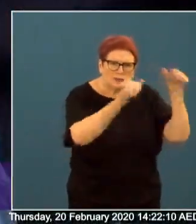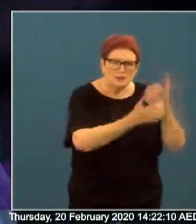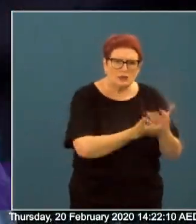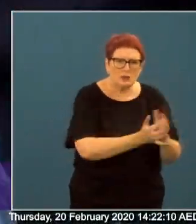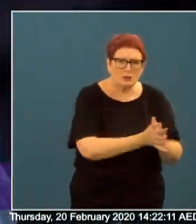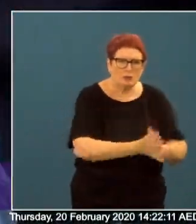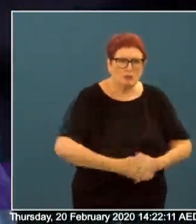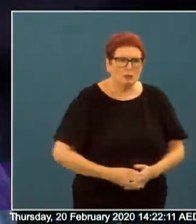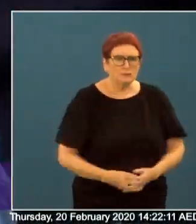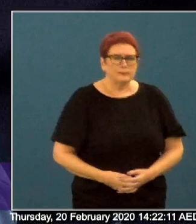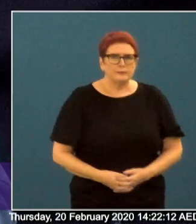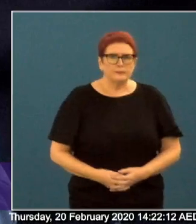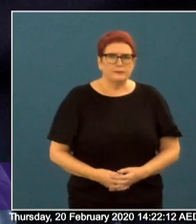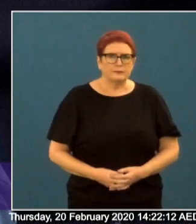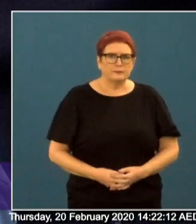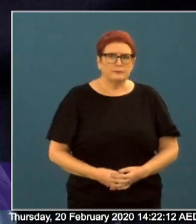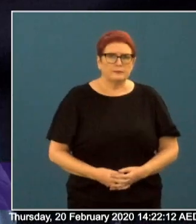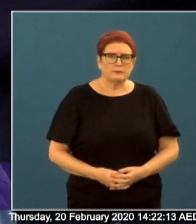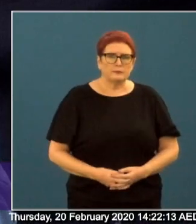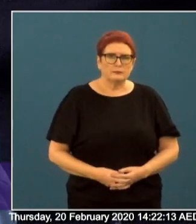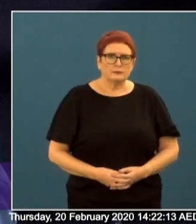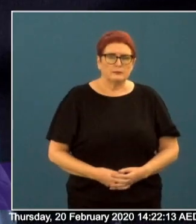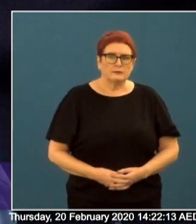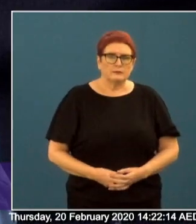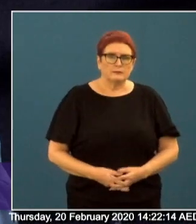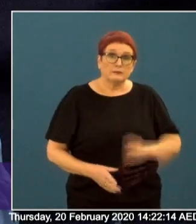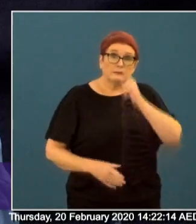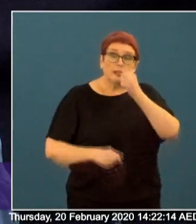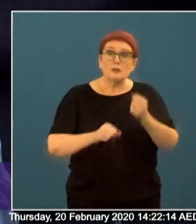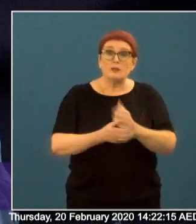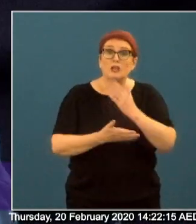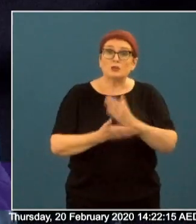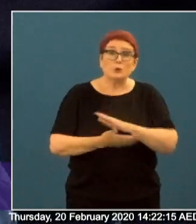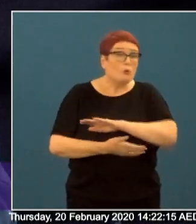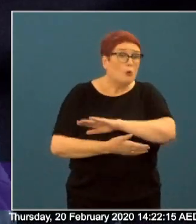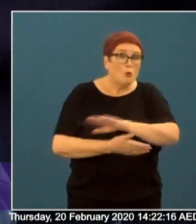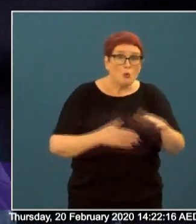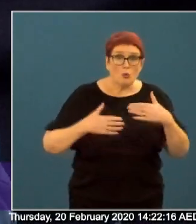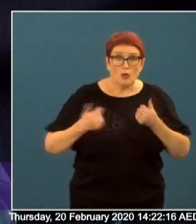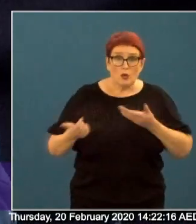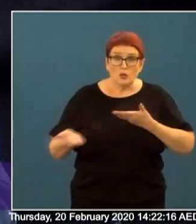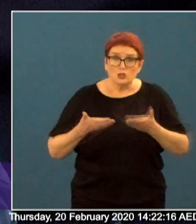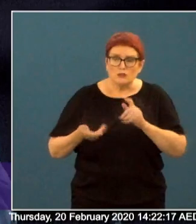There are ways of ensuring health services do such things.